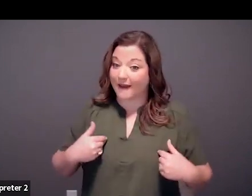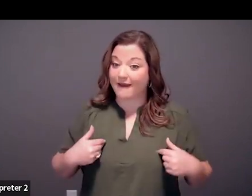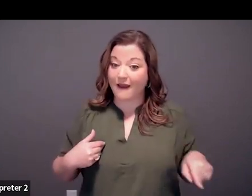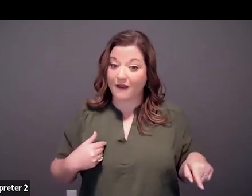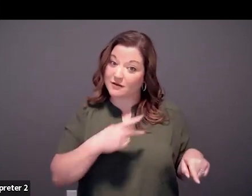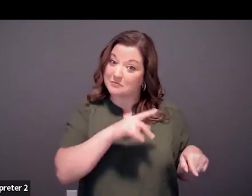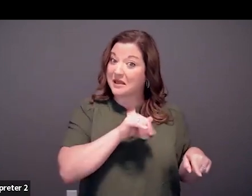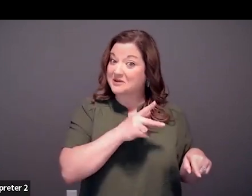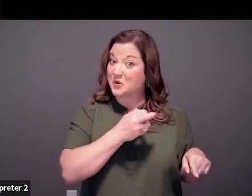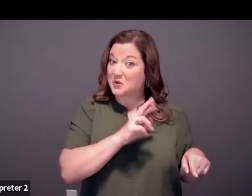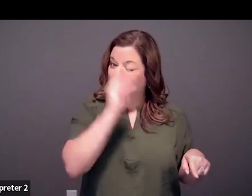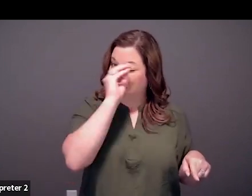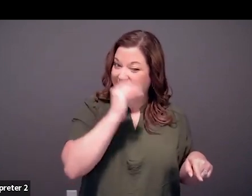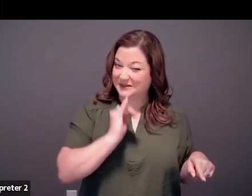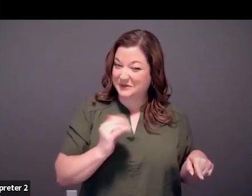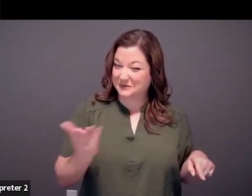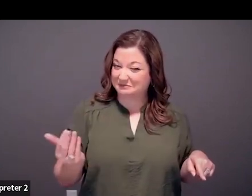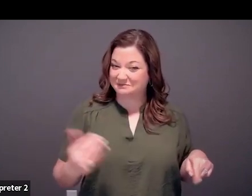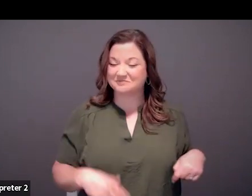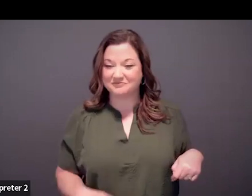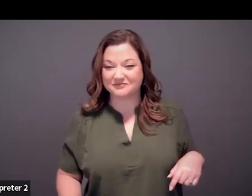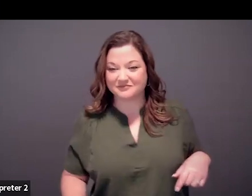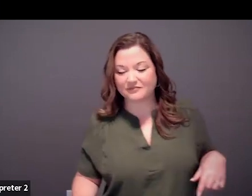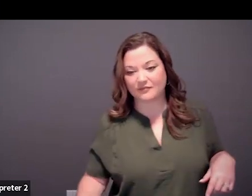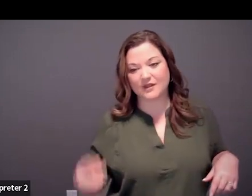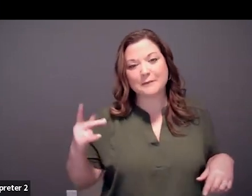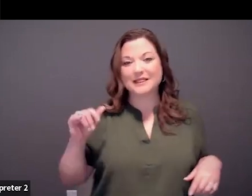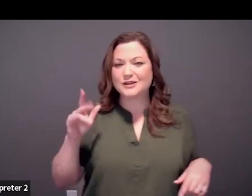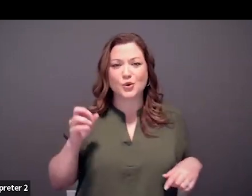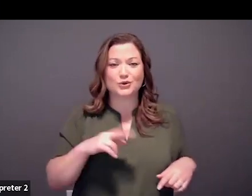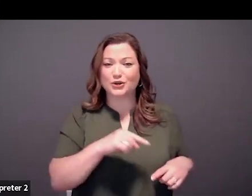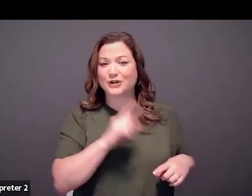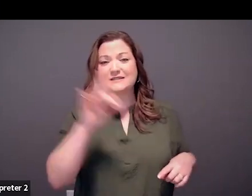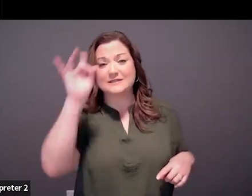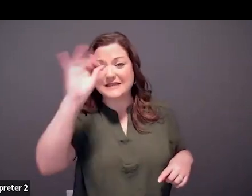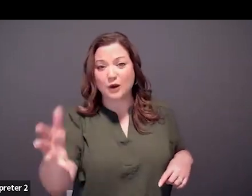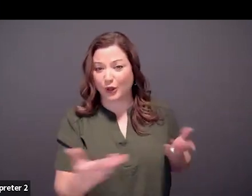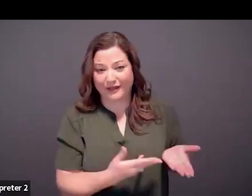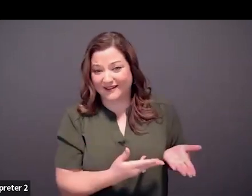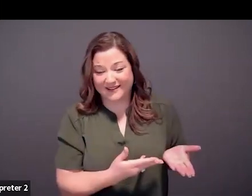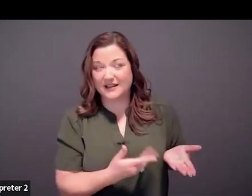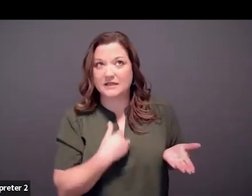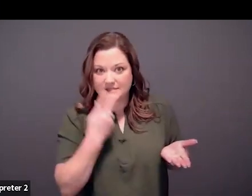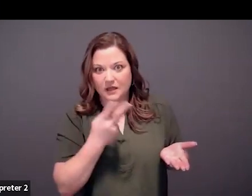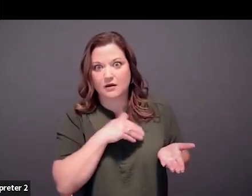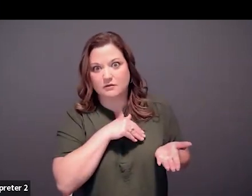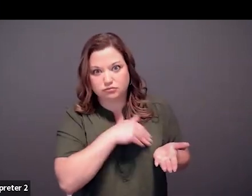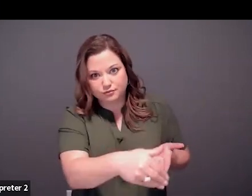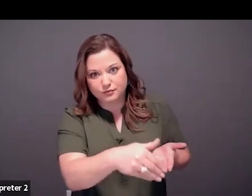as well, why don't you chime in with that first? The placeholder, it is a terrible idea. I see them all the time, especially working with various clients.